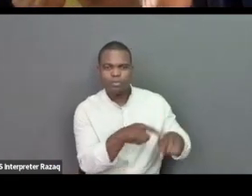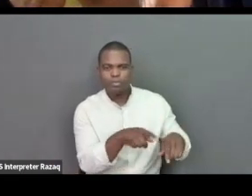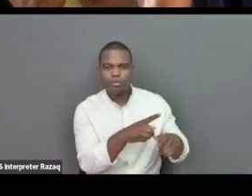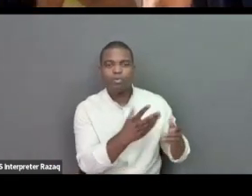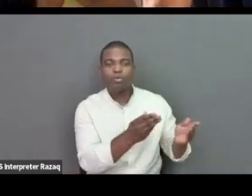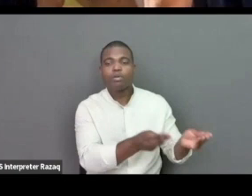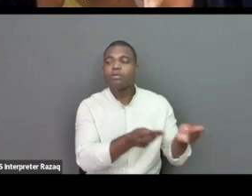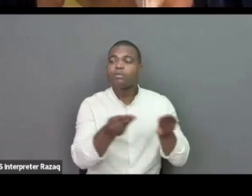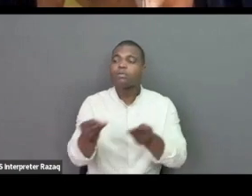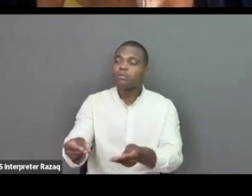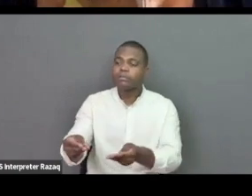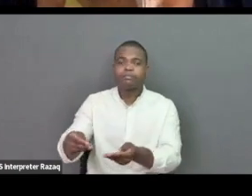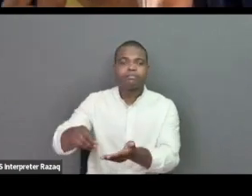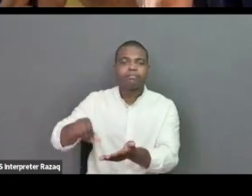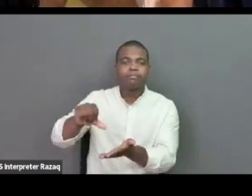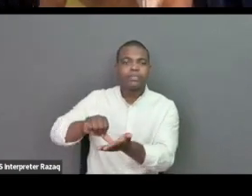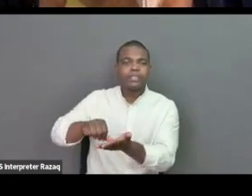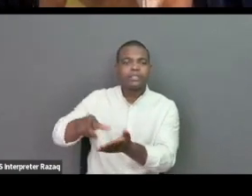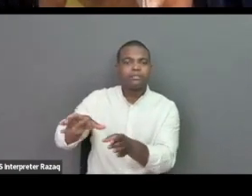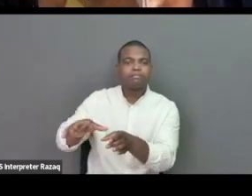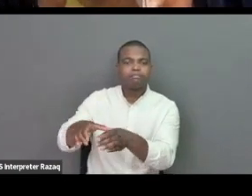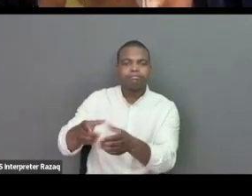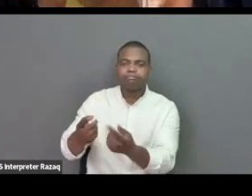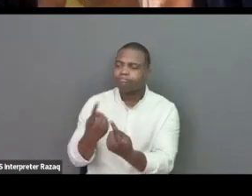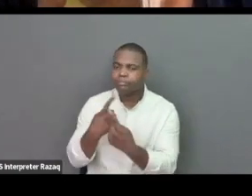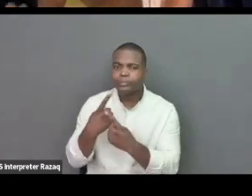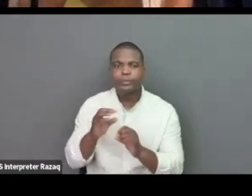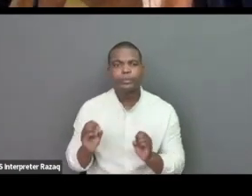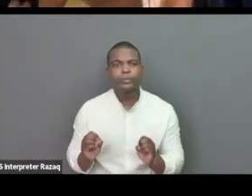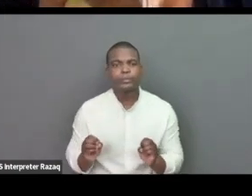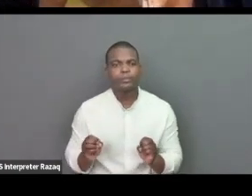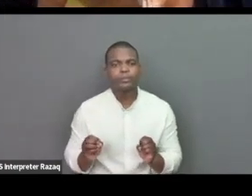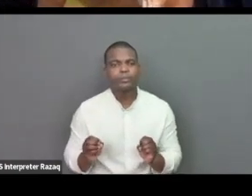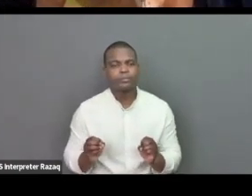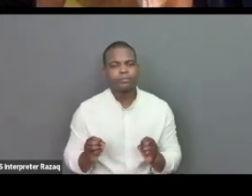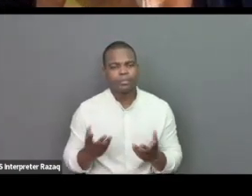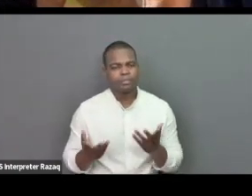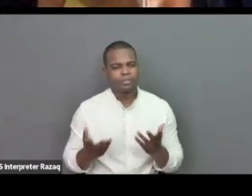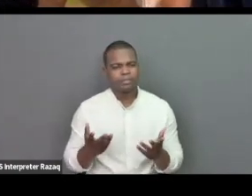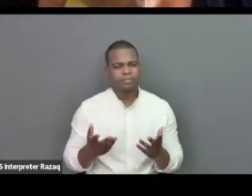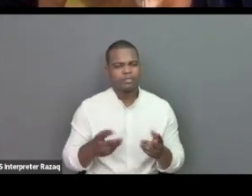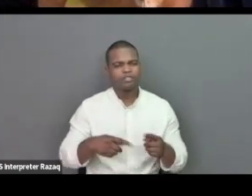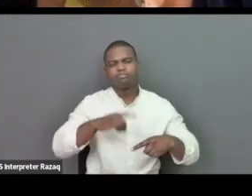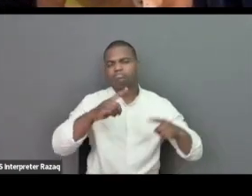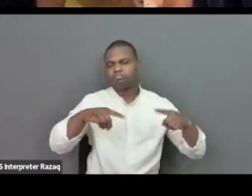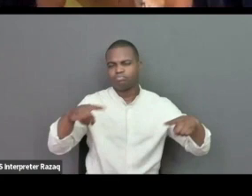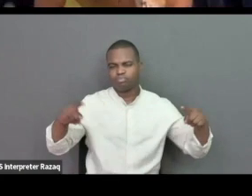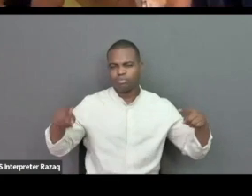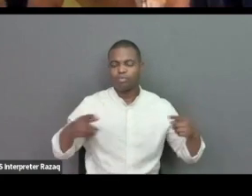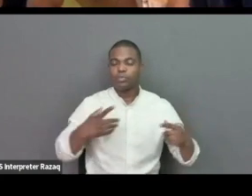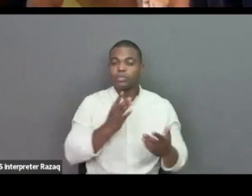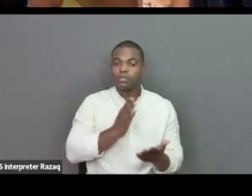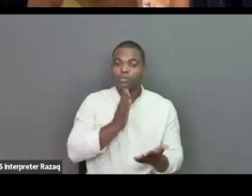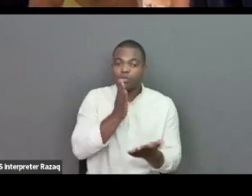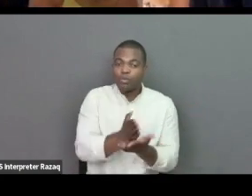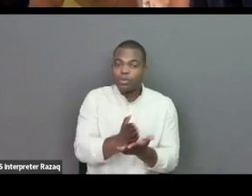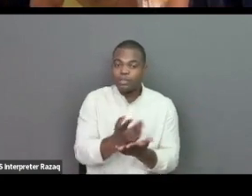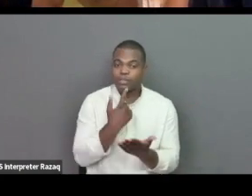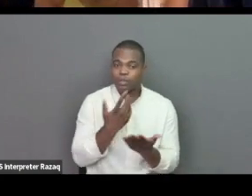But the monitoring agencies, and we and other researchers, and the European Commission, believe that this is still a big issue, because when we